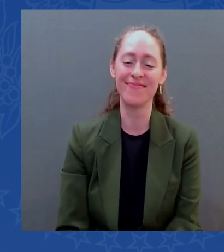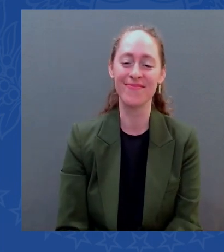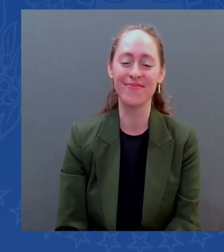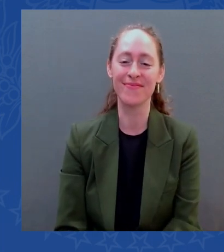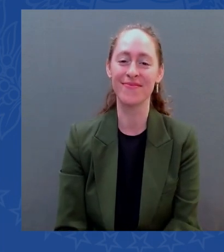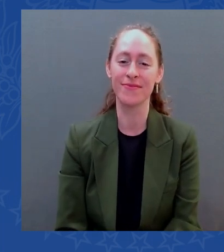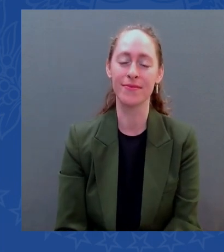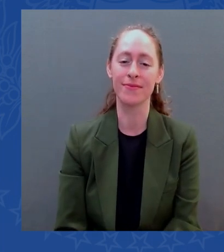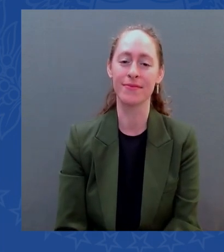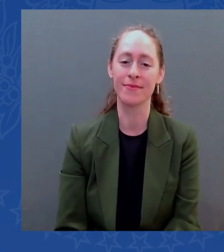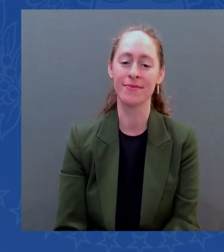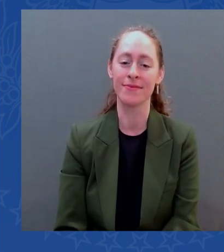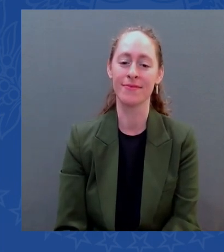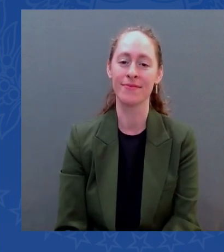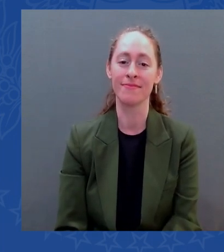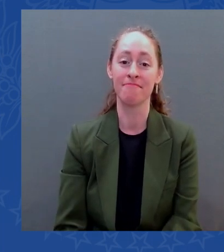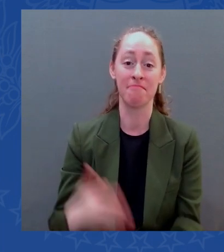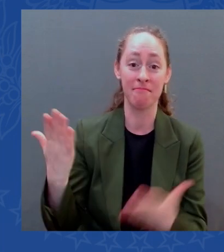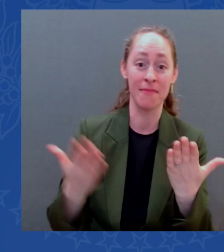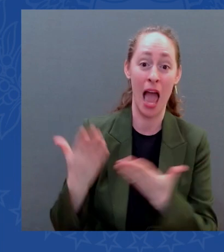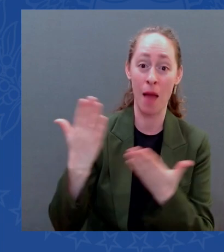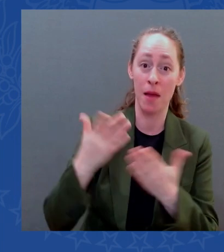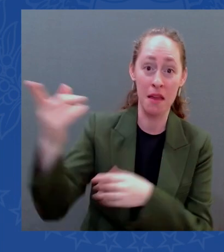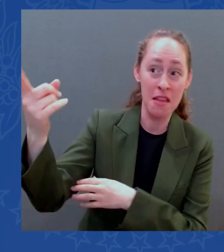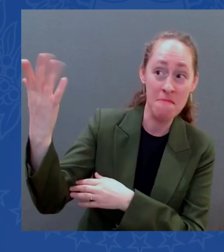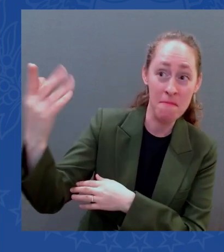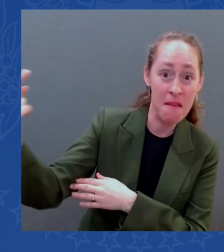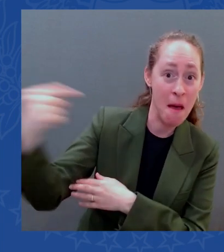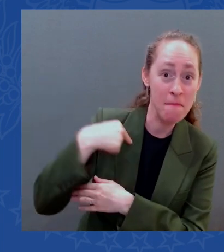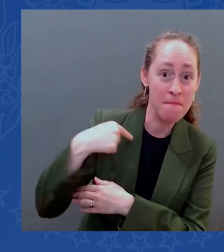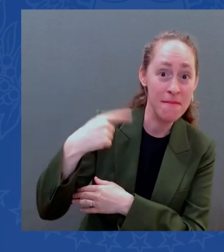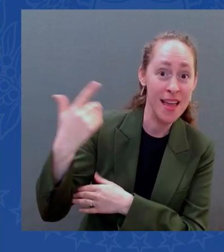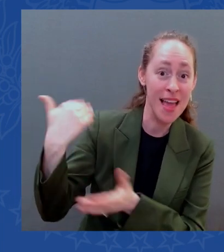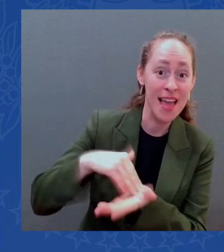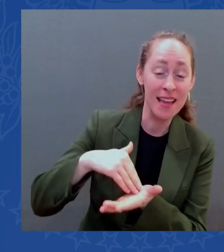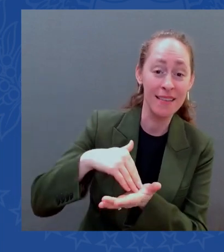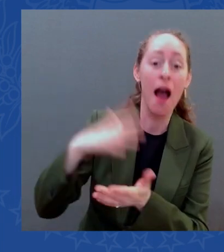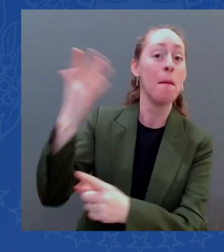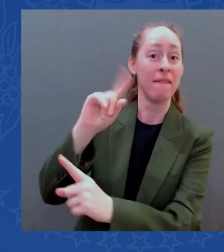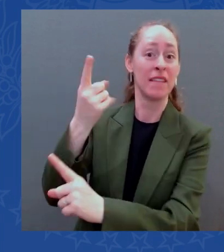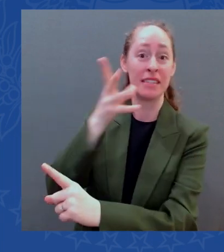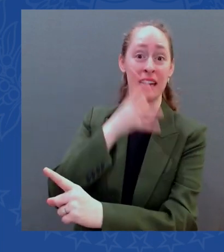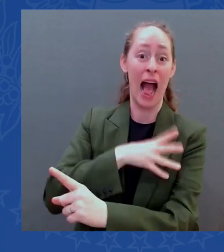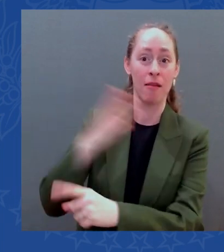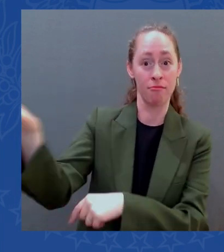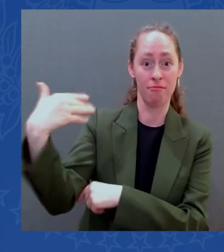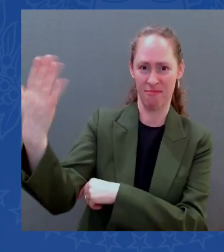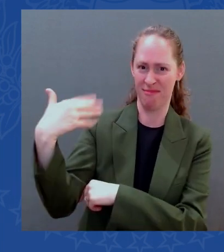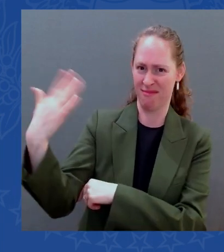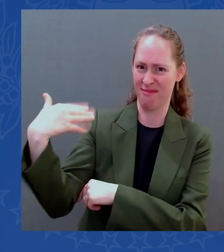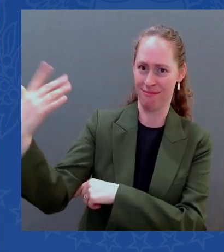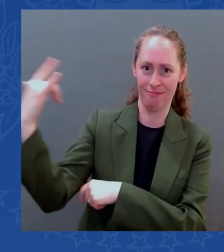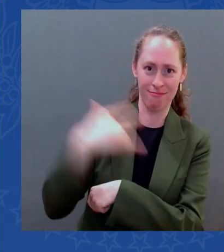Oh, so the First Lady is invited for the games. You're invited, though. The President: Mr. Vinik: You're invited, Mr. President, for one of --